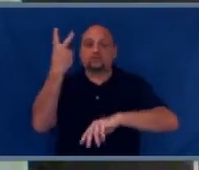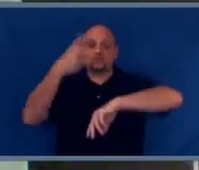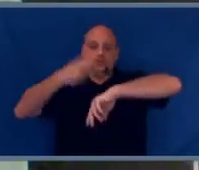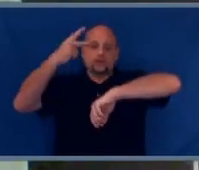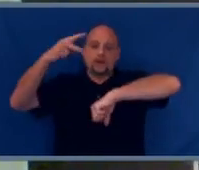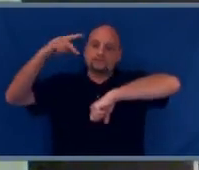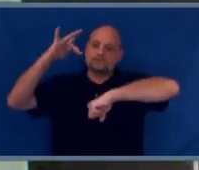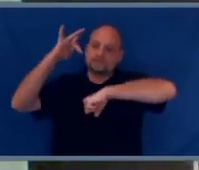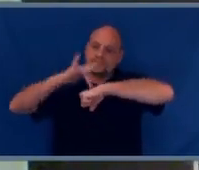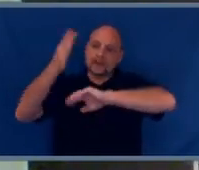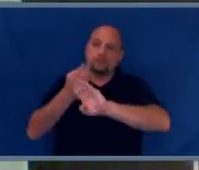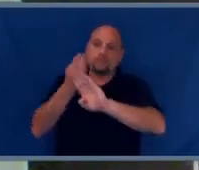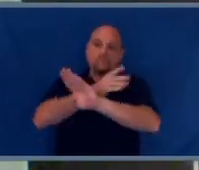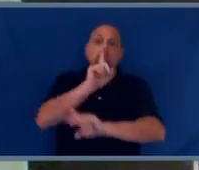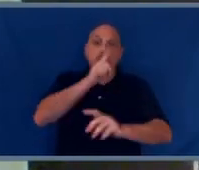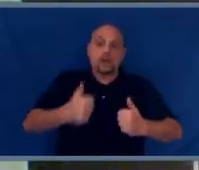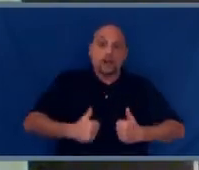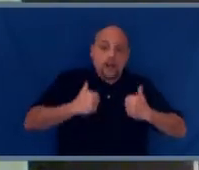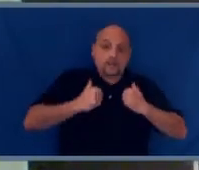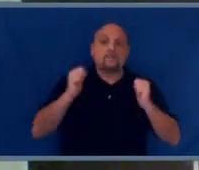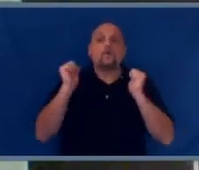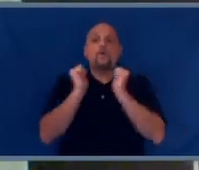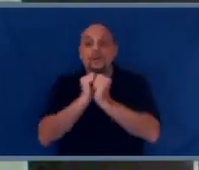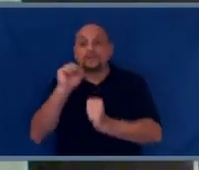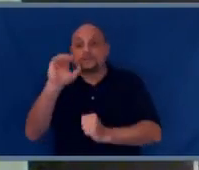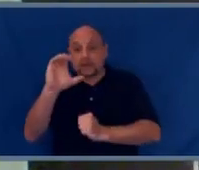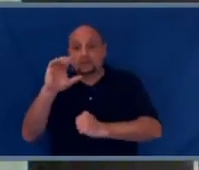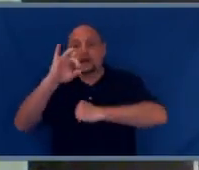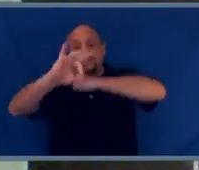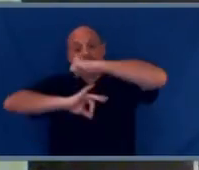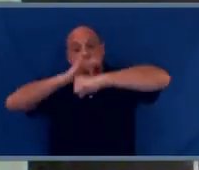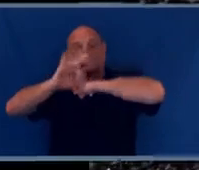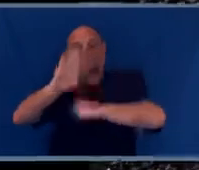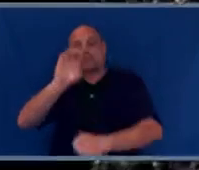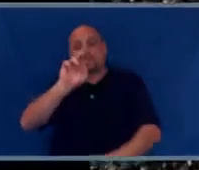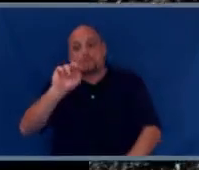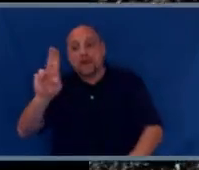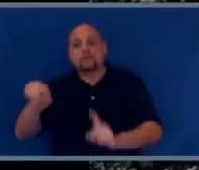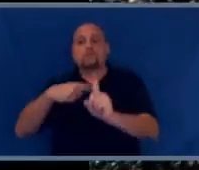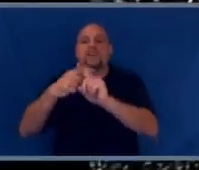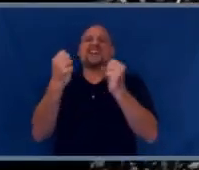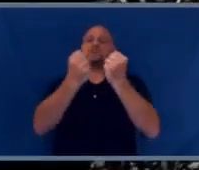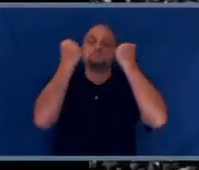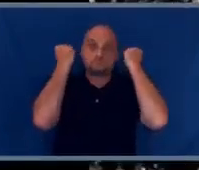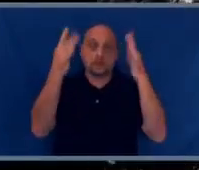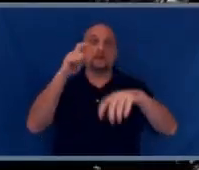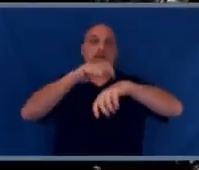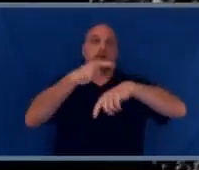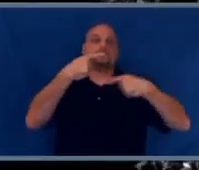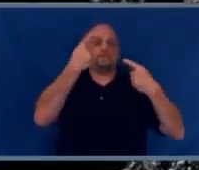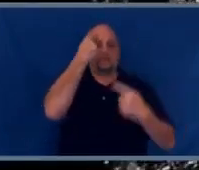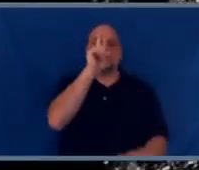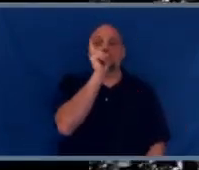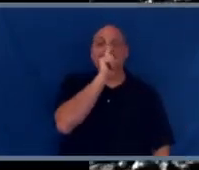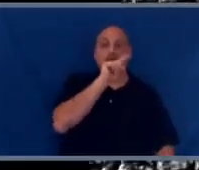REHEARSED IT AS TWICE BEFORE IN REAL LIFE. MANY, MANY TIMES BEFORE. IN SIMULATION ON THE COMPUTERS.